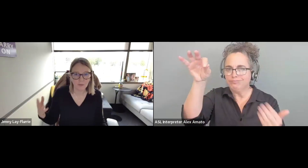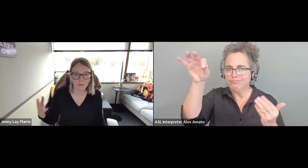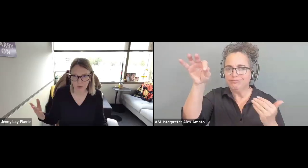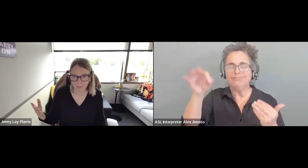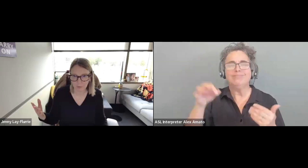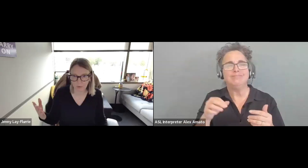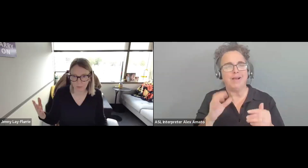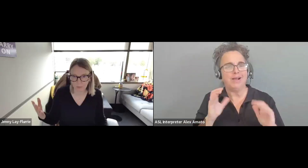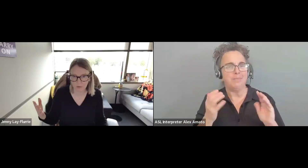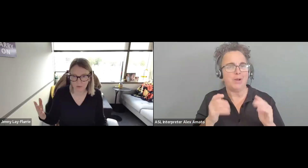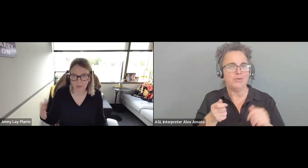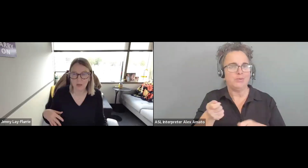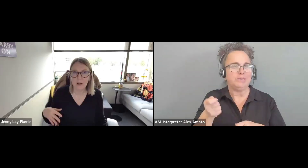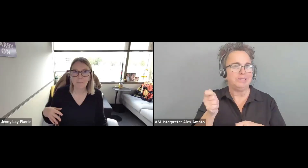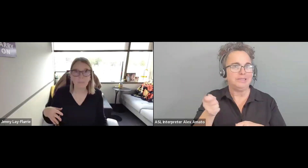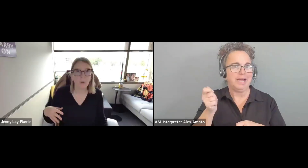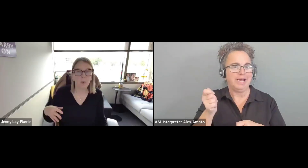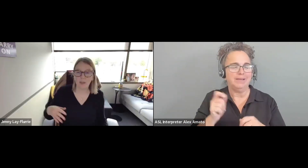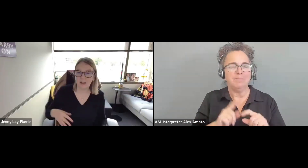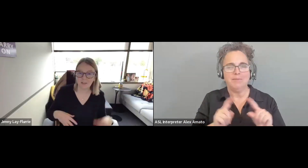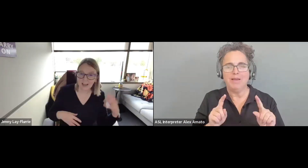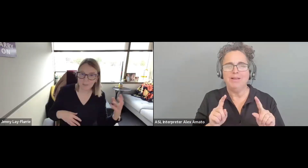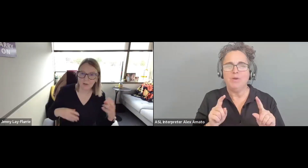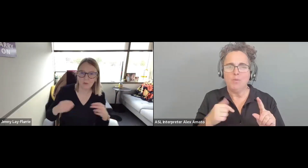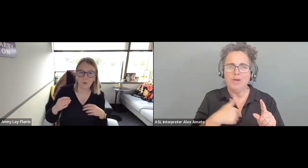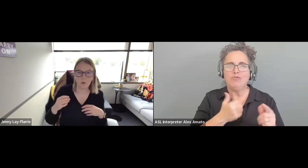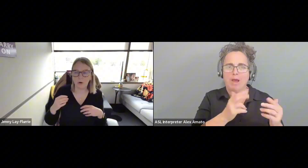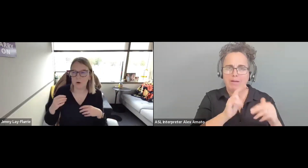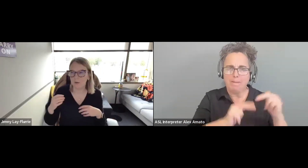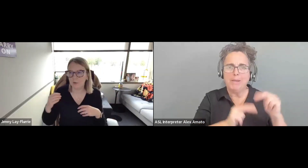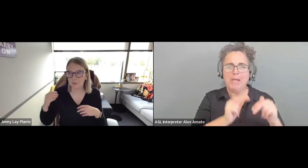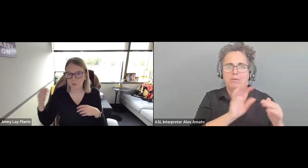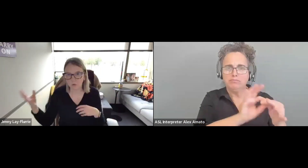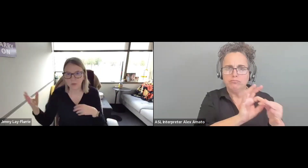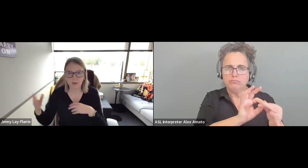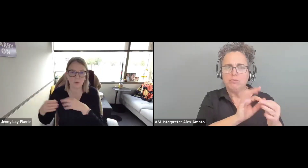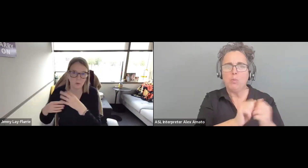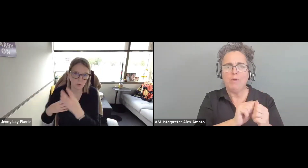off disabled community, whether that's gamers or folks who use Windows